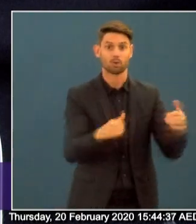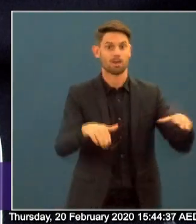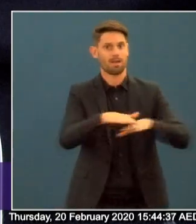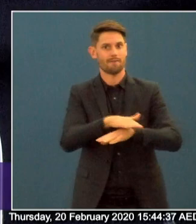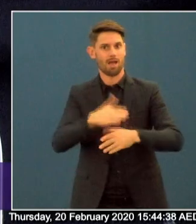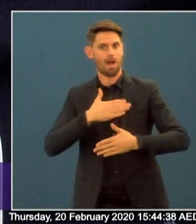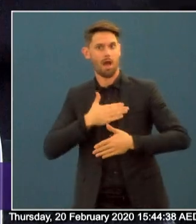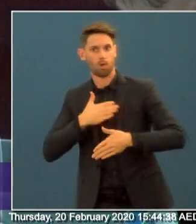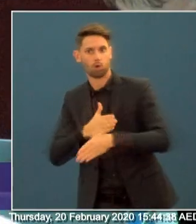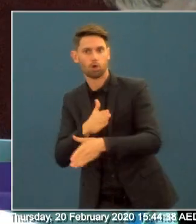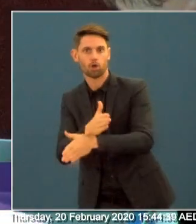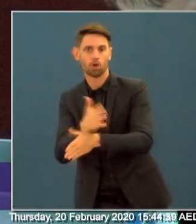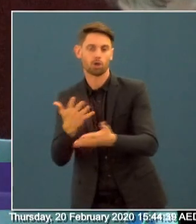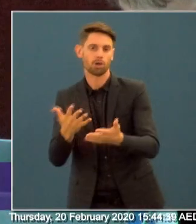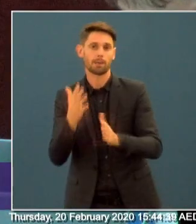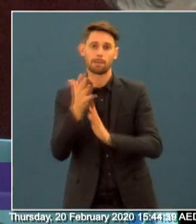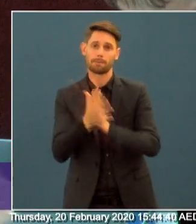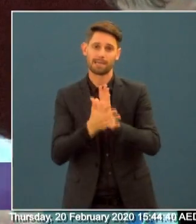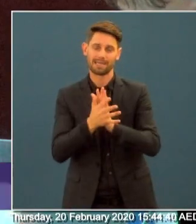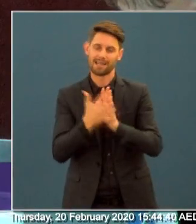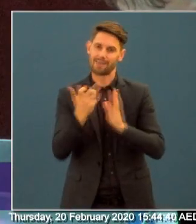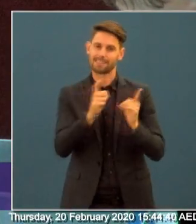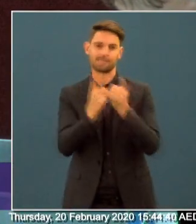as well. So I actually — I think it's multifactorial.